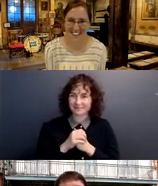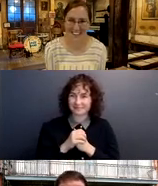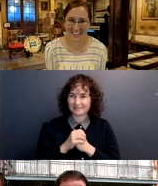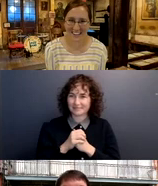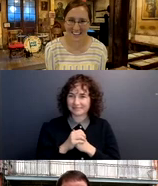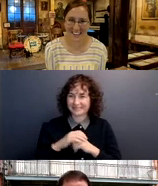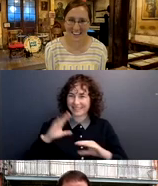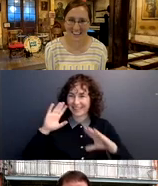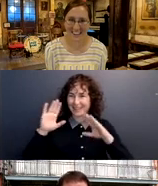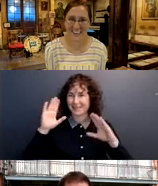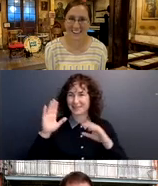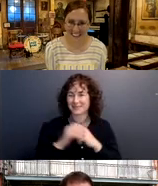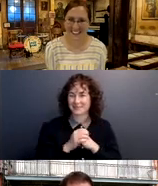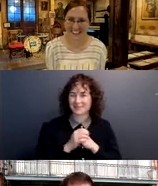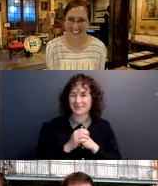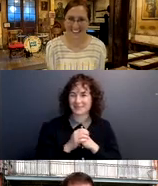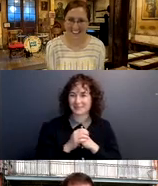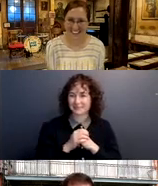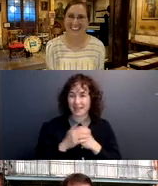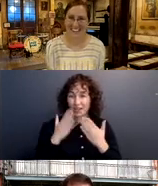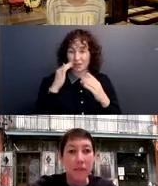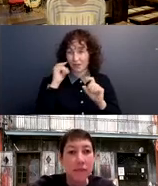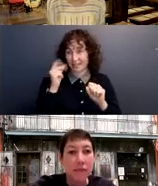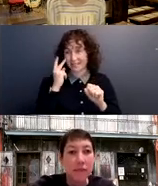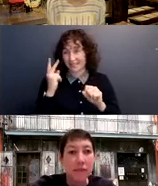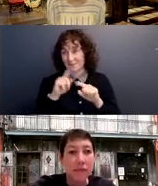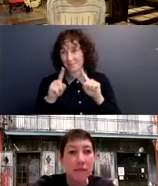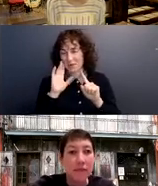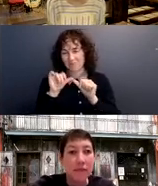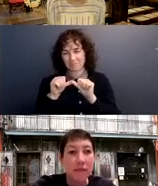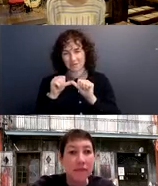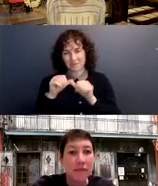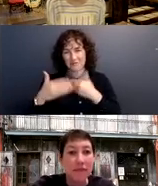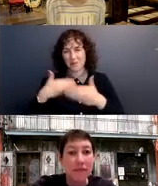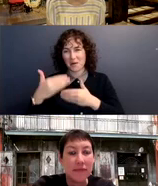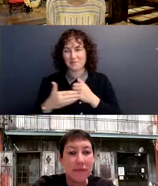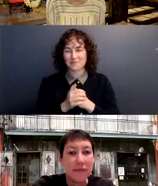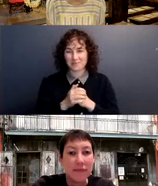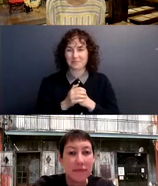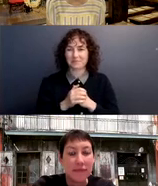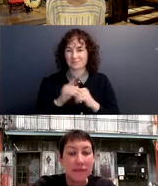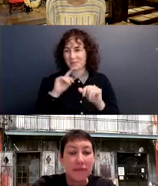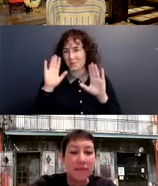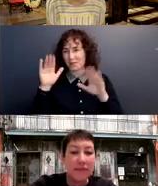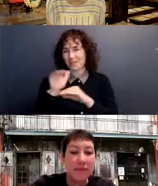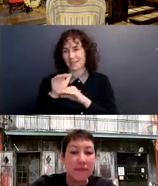Hello I'm not sure if you can see me but we're just going to keep moving forward with the wonderful evening that we've had tonight